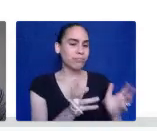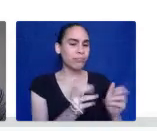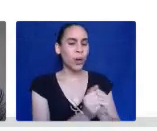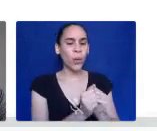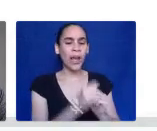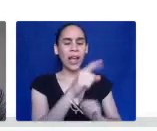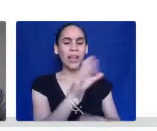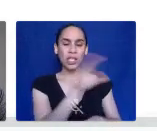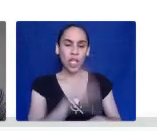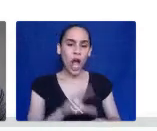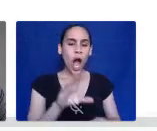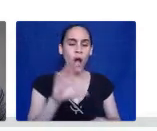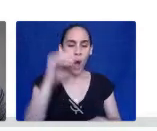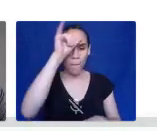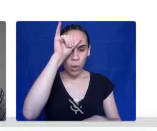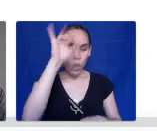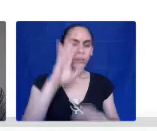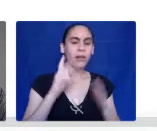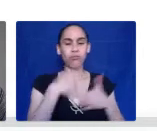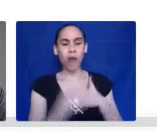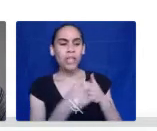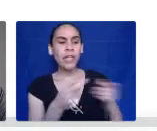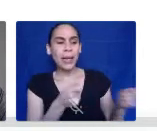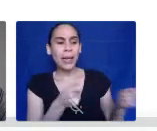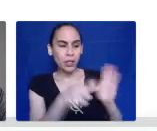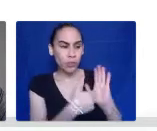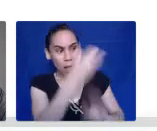and the product manager role um let me know about next steps i'm really interested in learning more